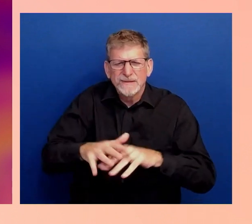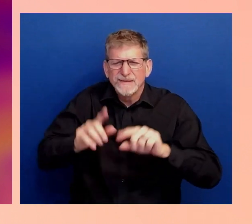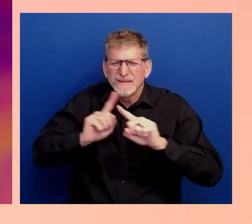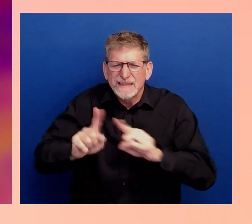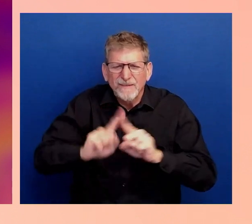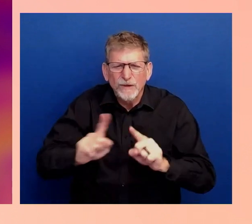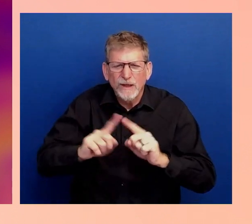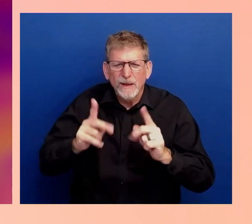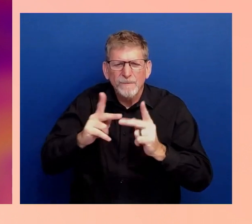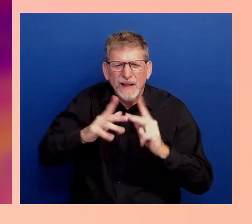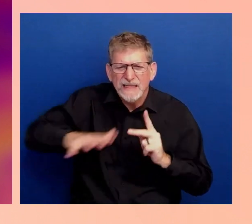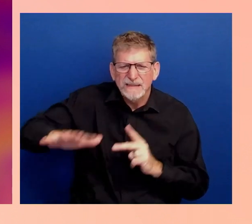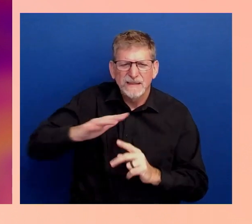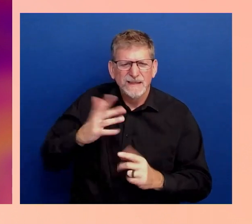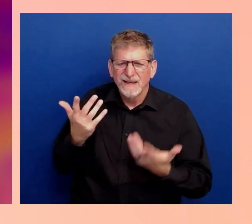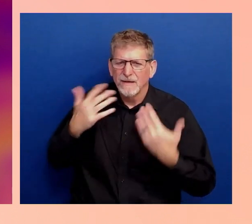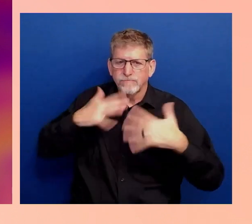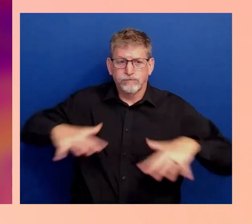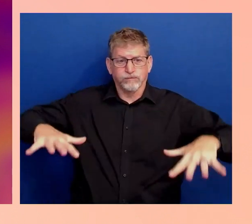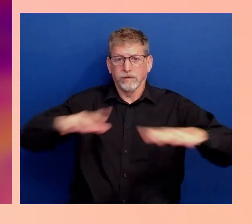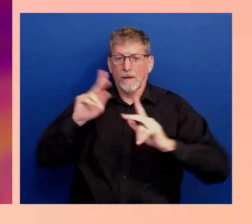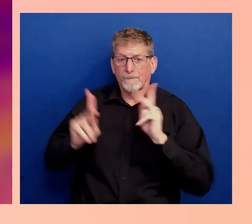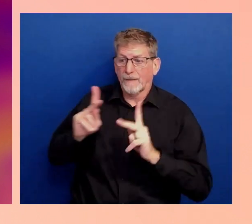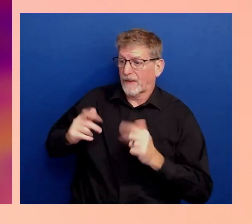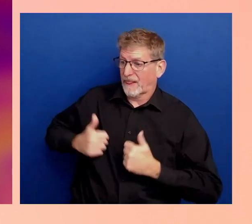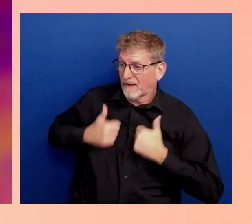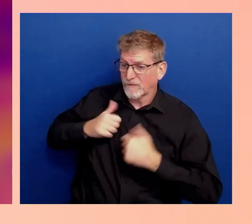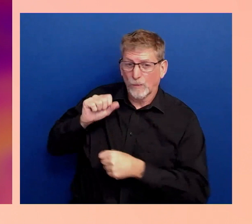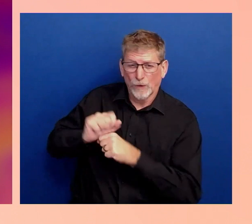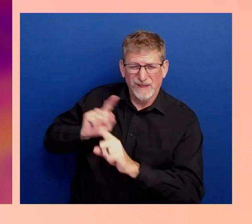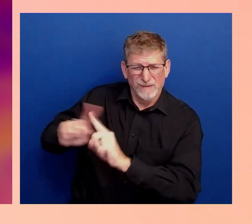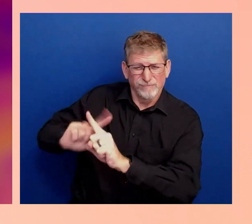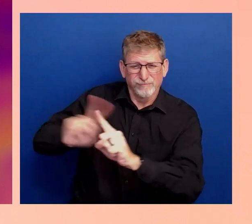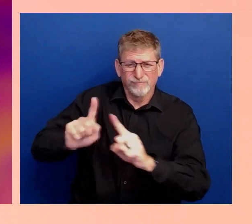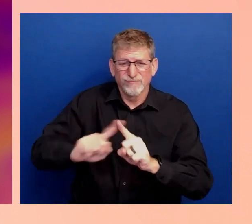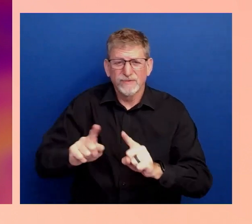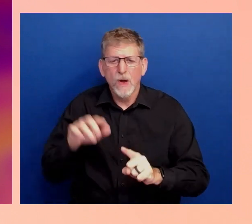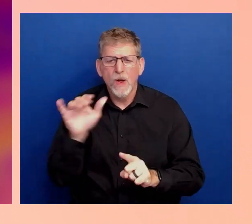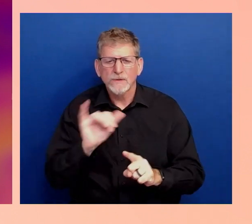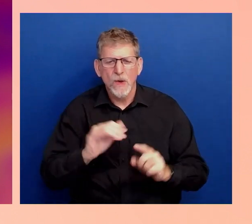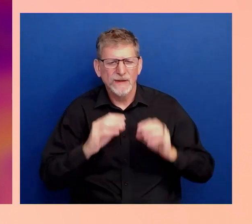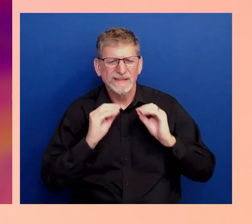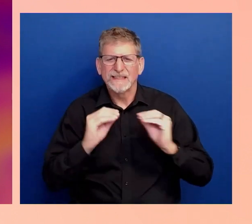But we also do things like teach anatomy and physiology. You have to understand how